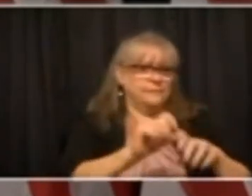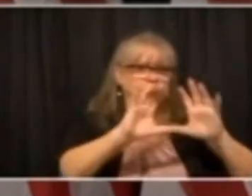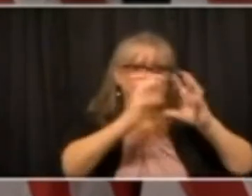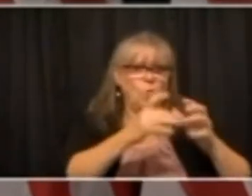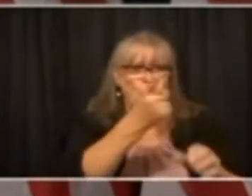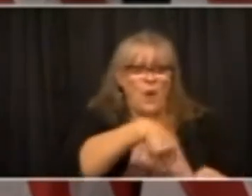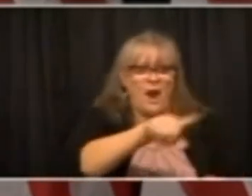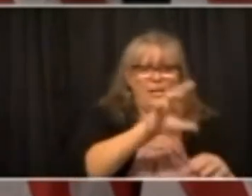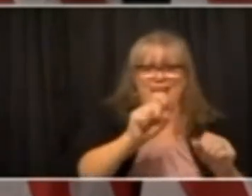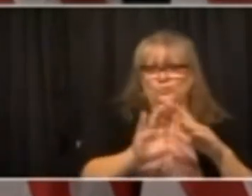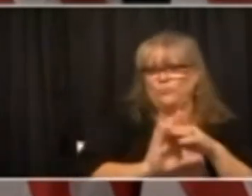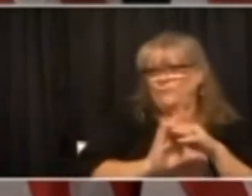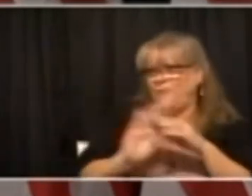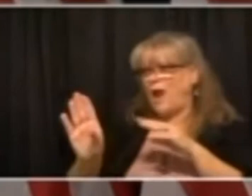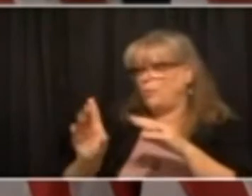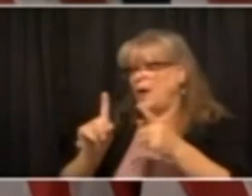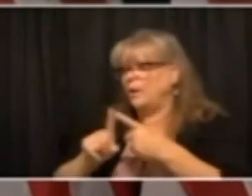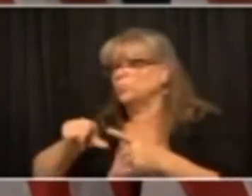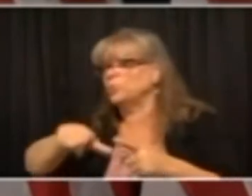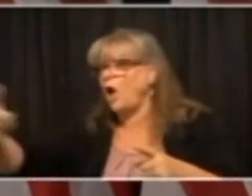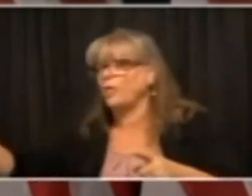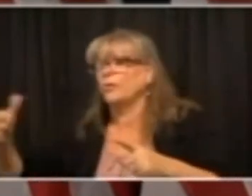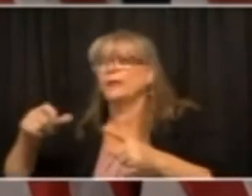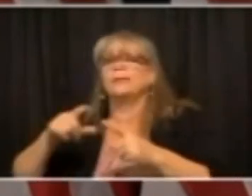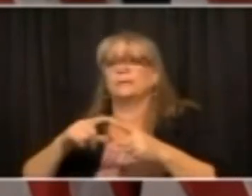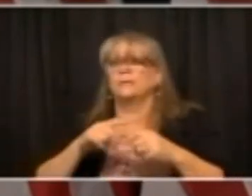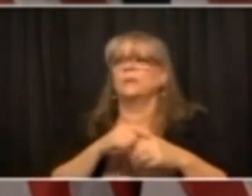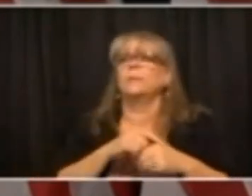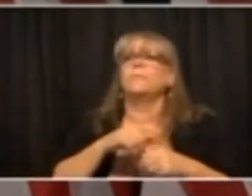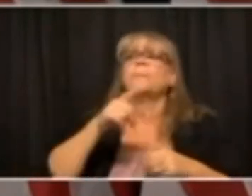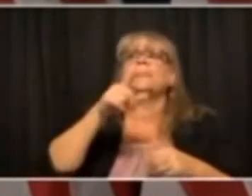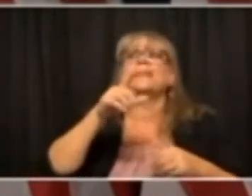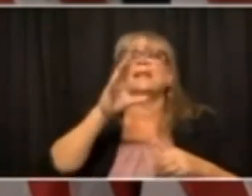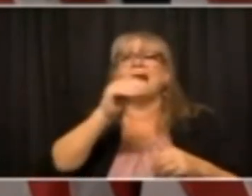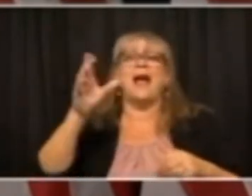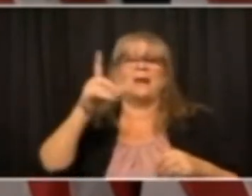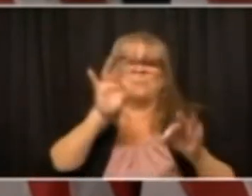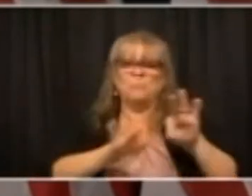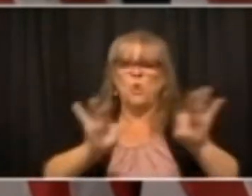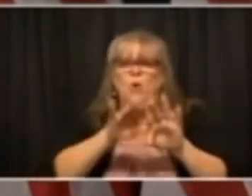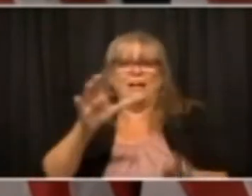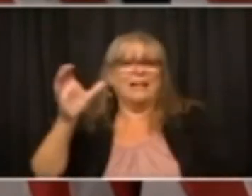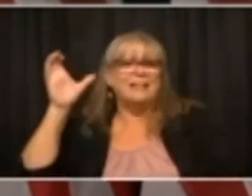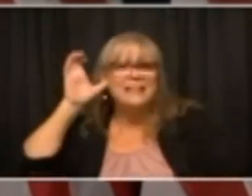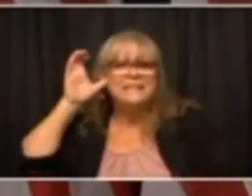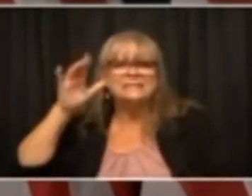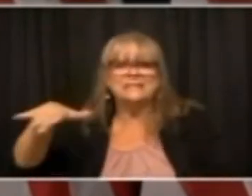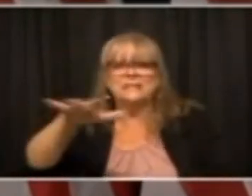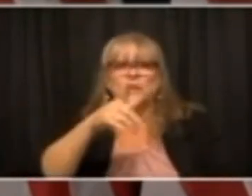in advance and definitely listen to local authorities on any evacuation orders in closing i want to be sure to express